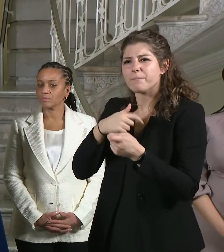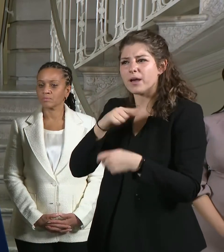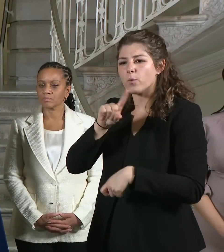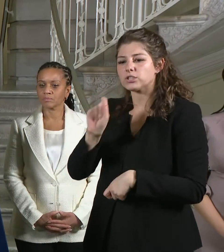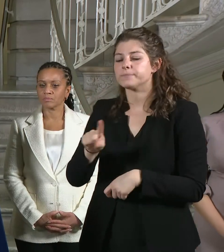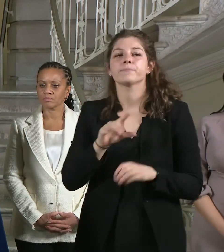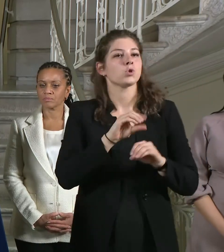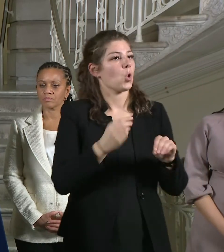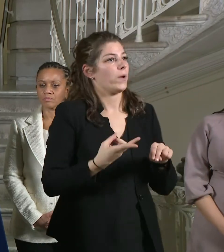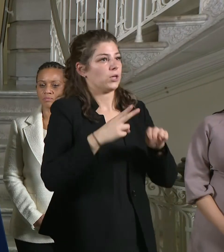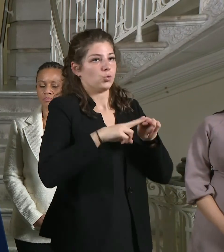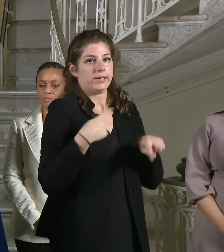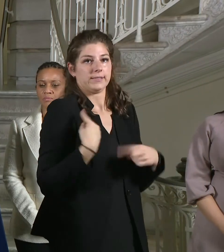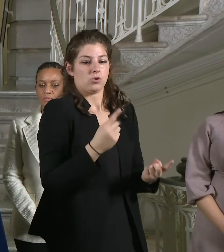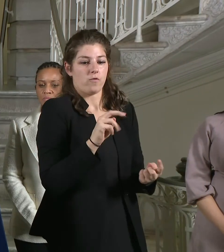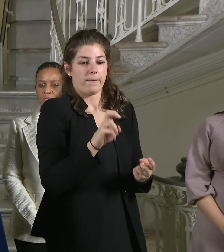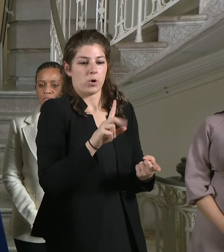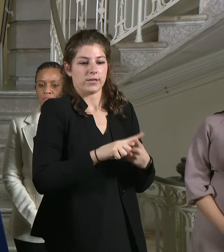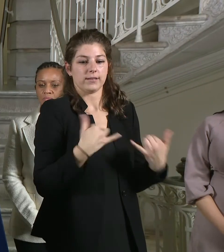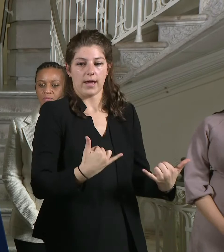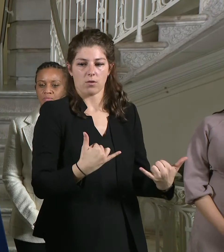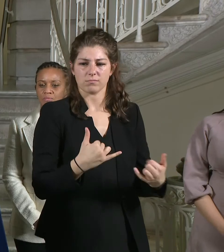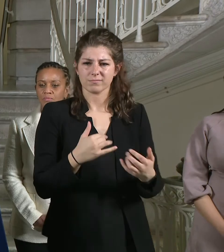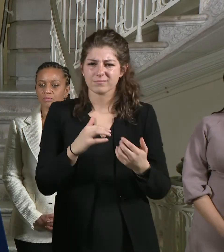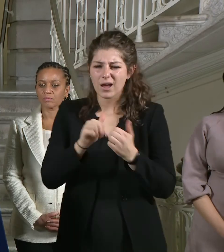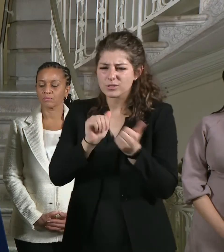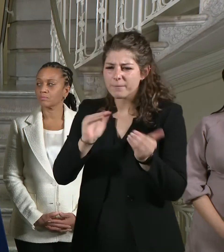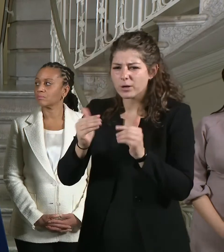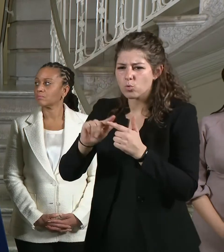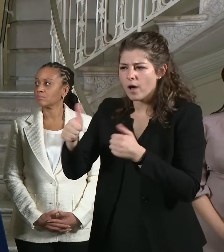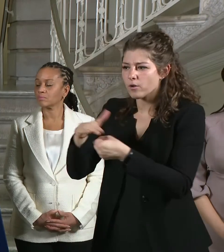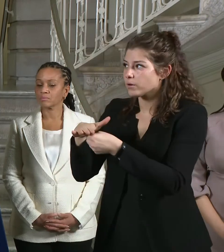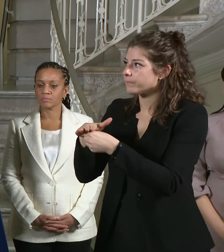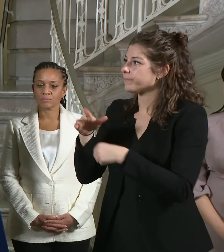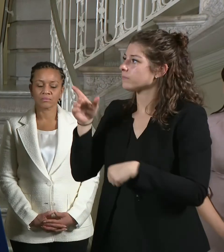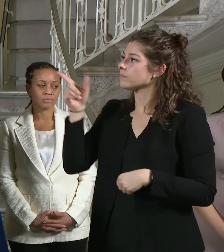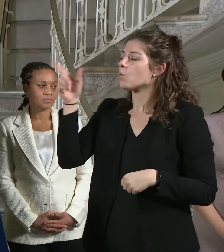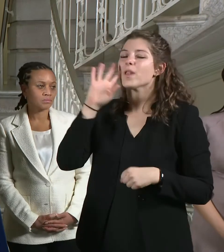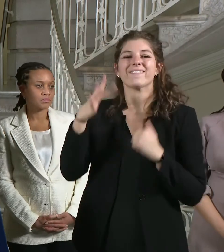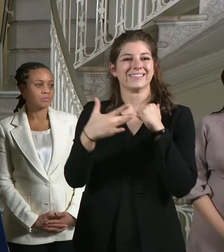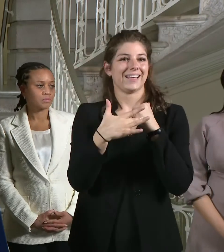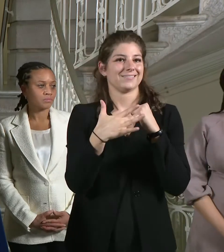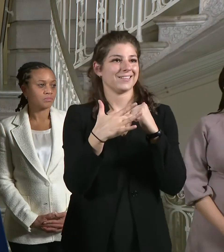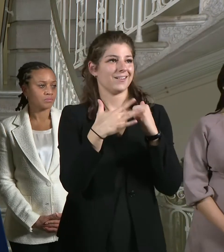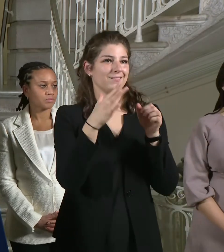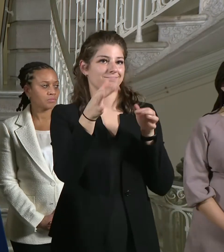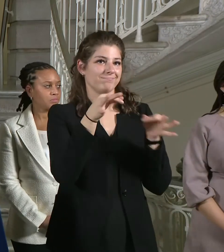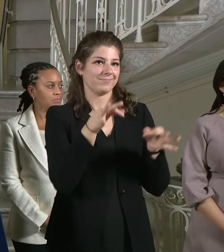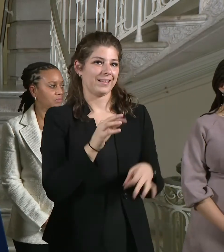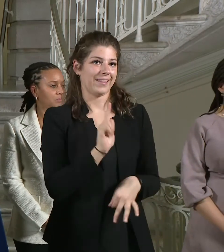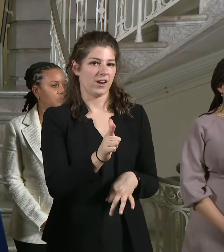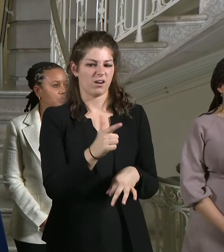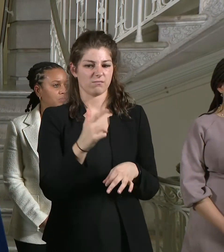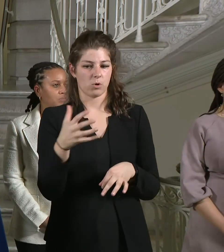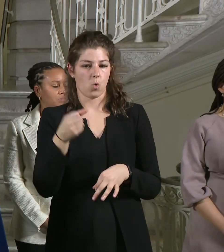SAFE.